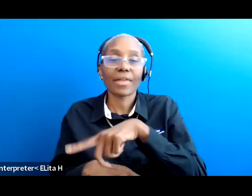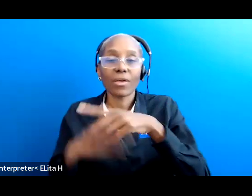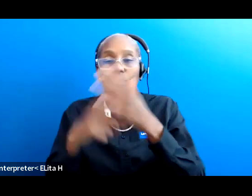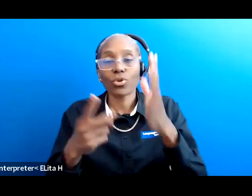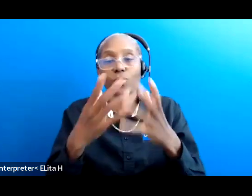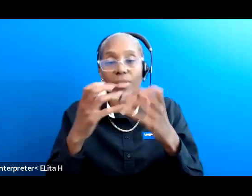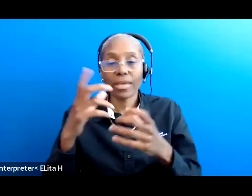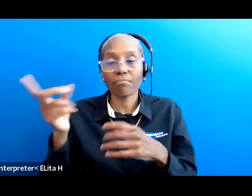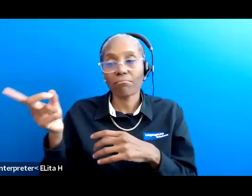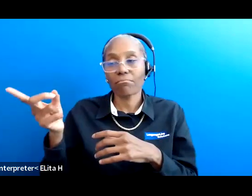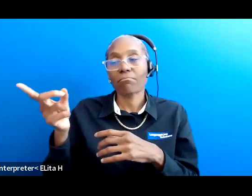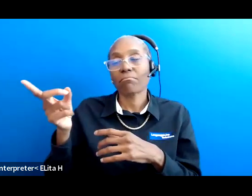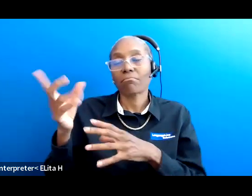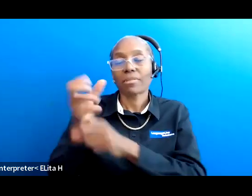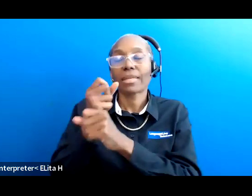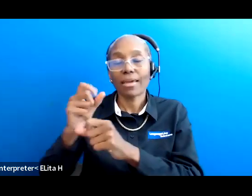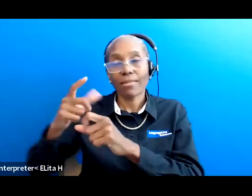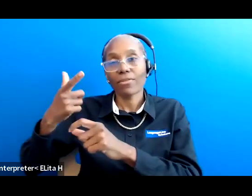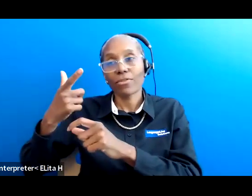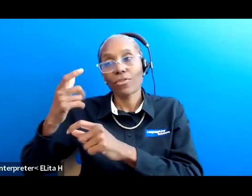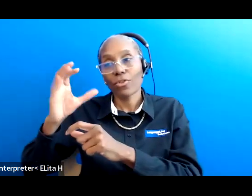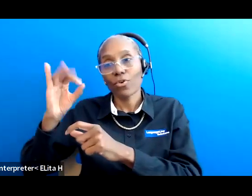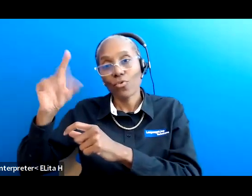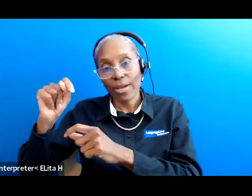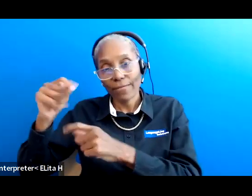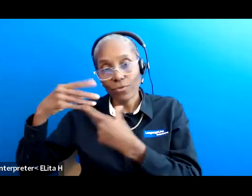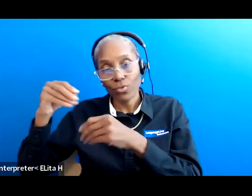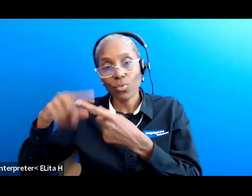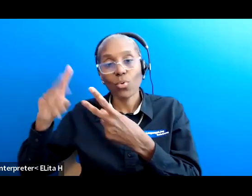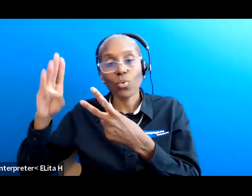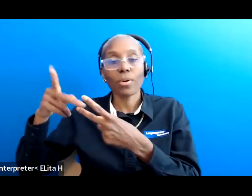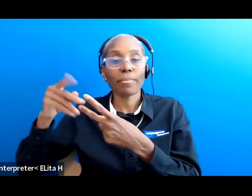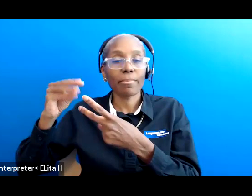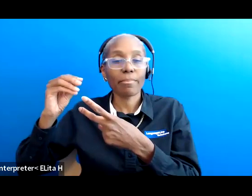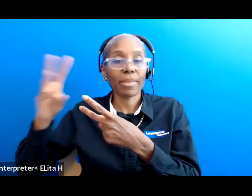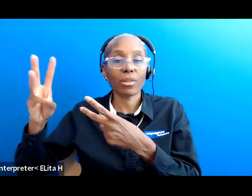store or with a pillow that increases pressure so definitely don't use